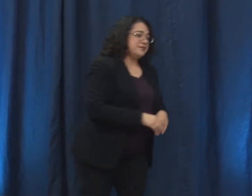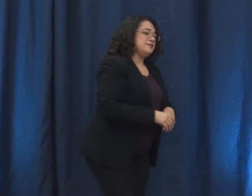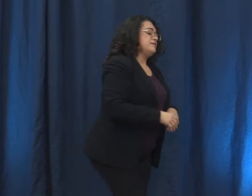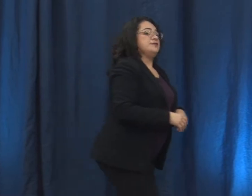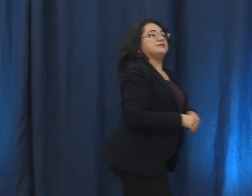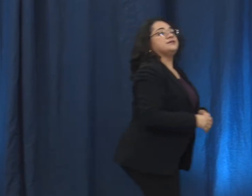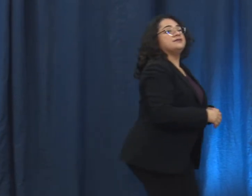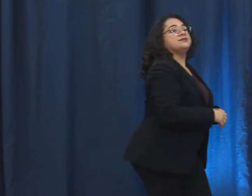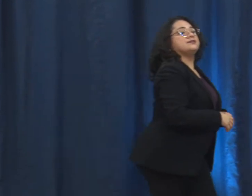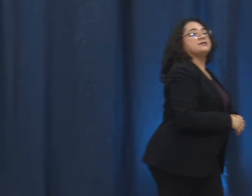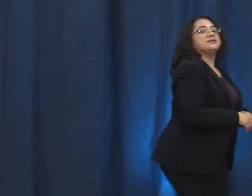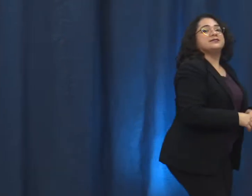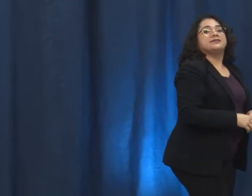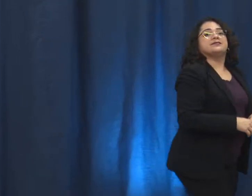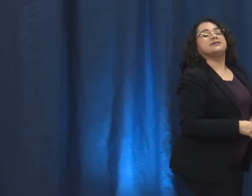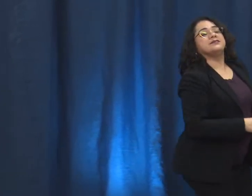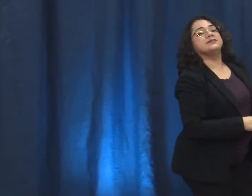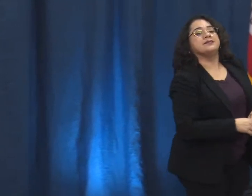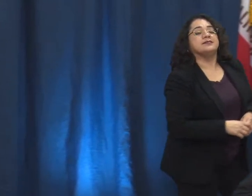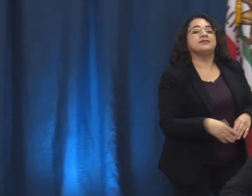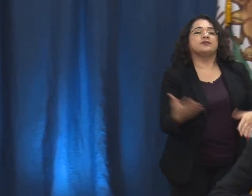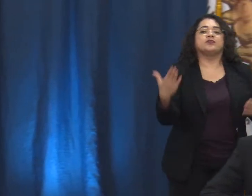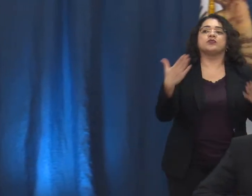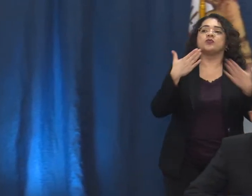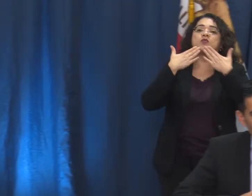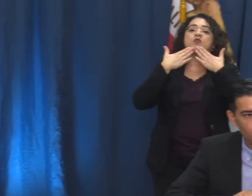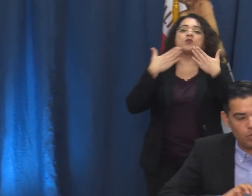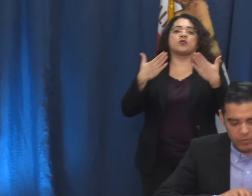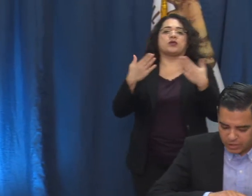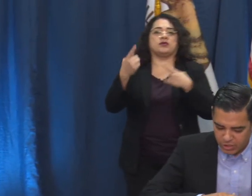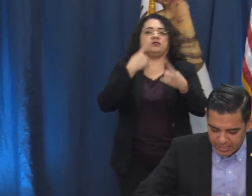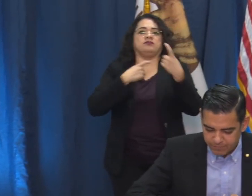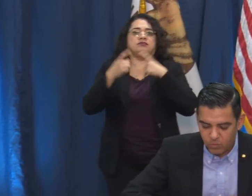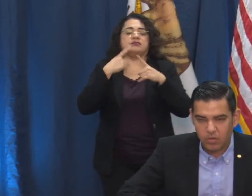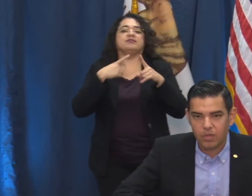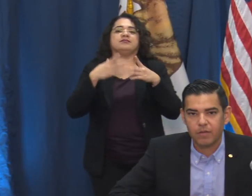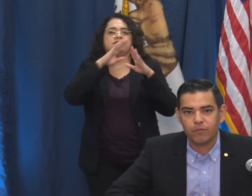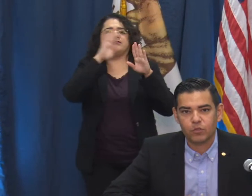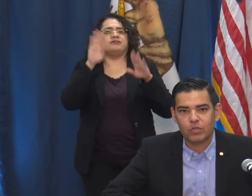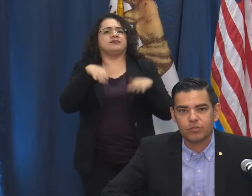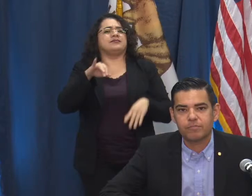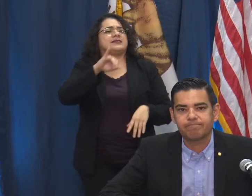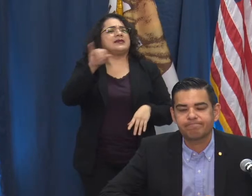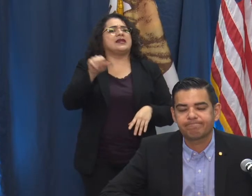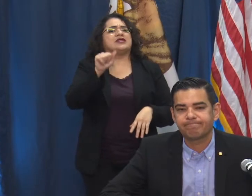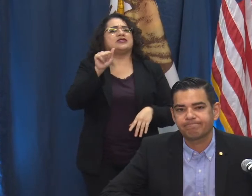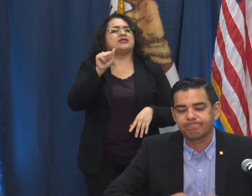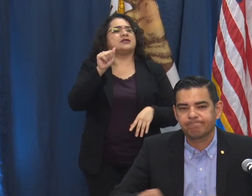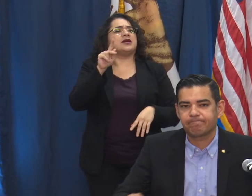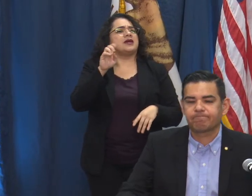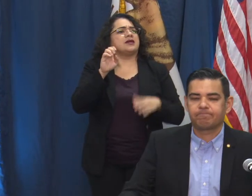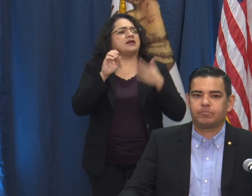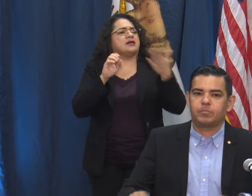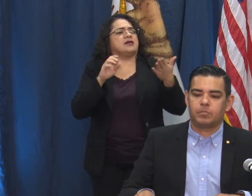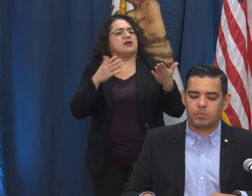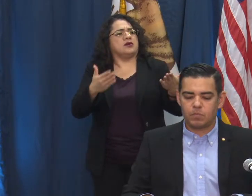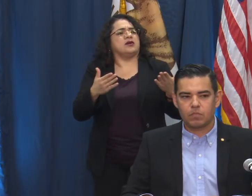questions and we've got a good amount of questions today so I'll turn it over to Jake for the first questions. Mayor, the first question is going to come from